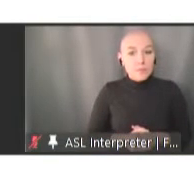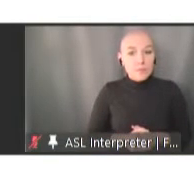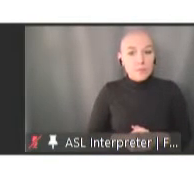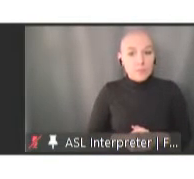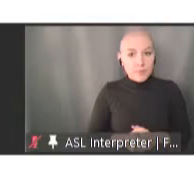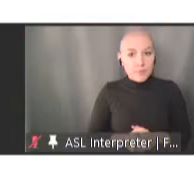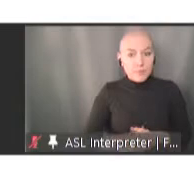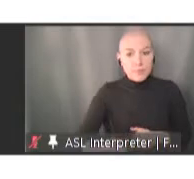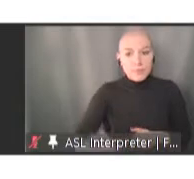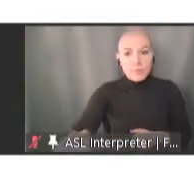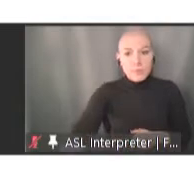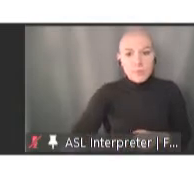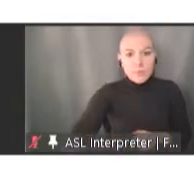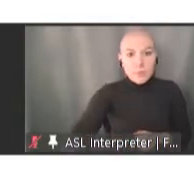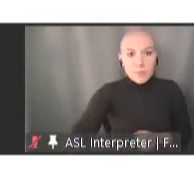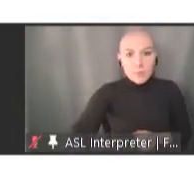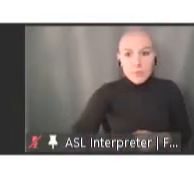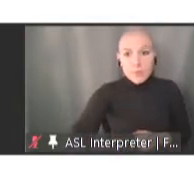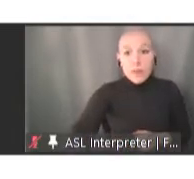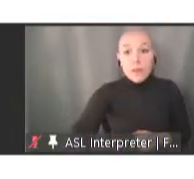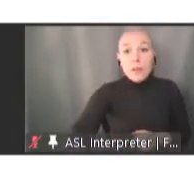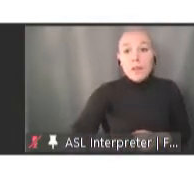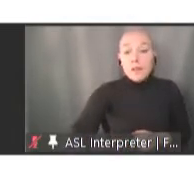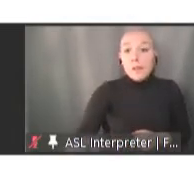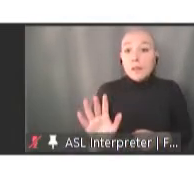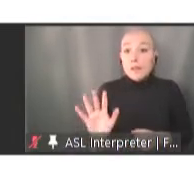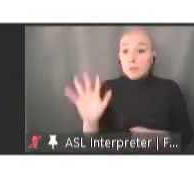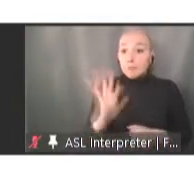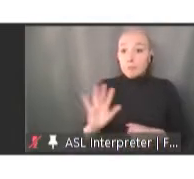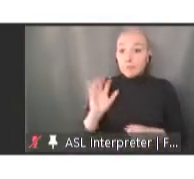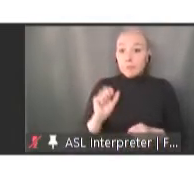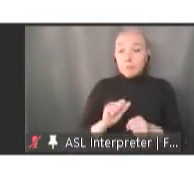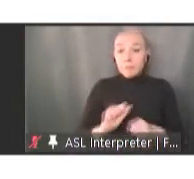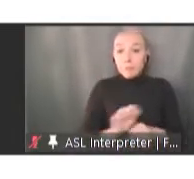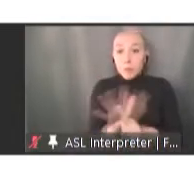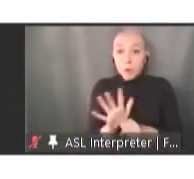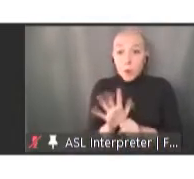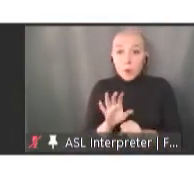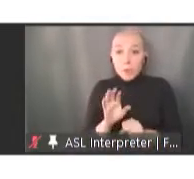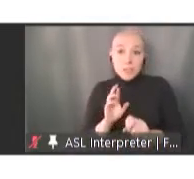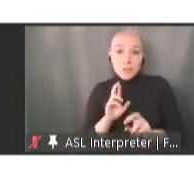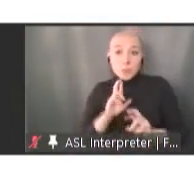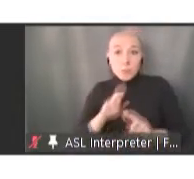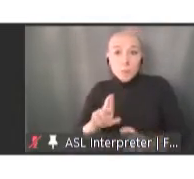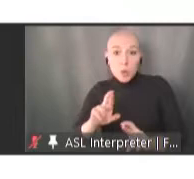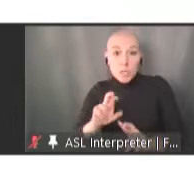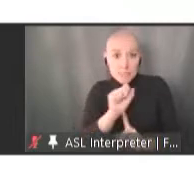Previous reports of COVID-19 case hospitalization and death rates by vaccination status